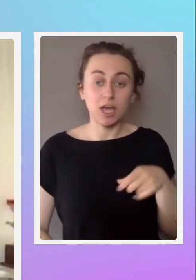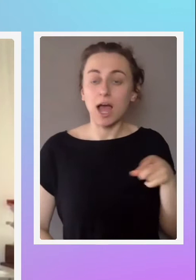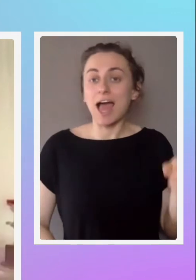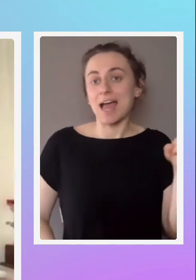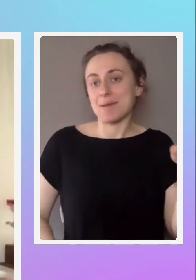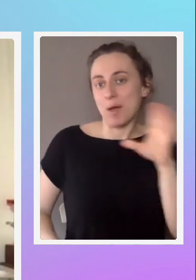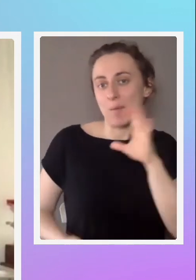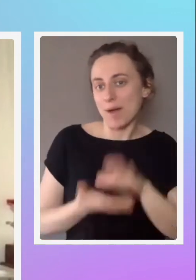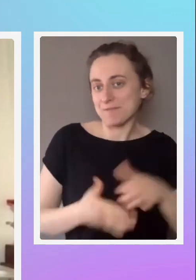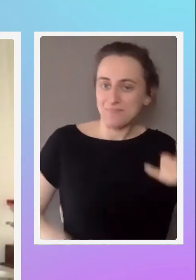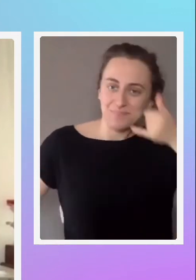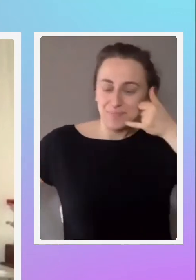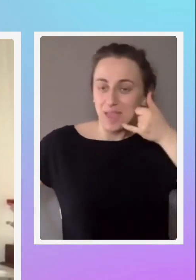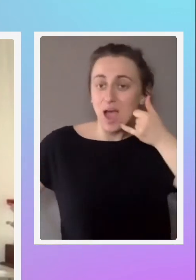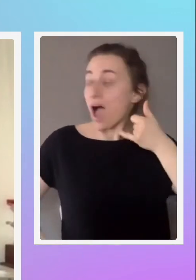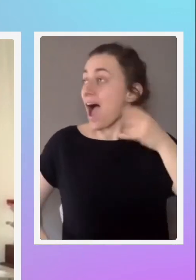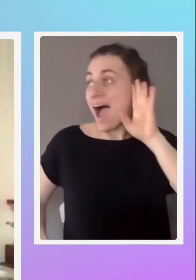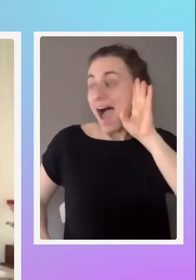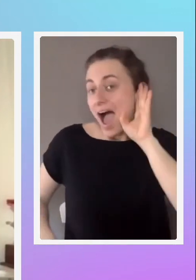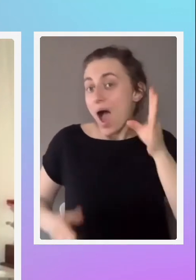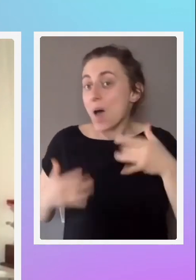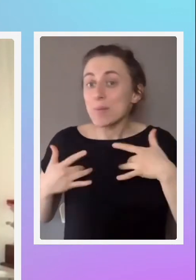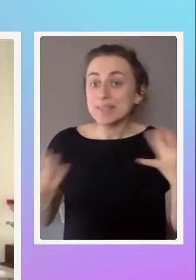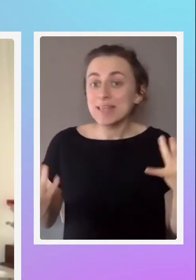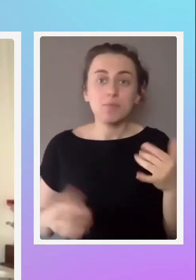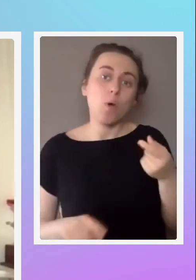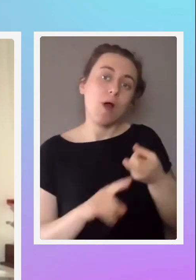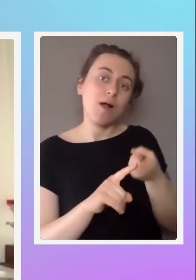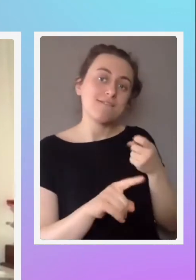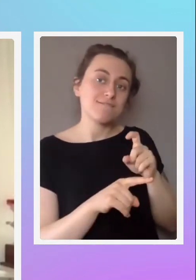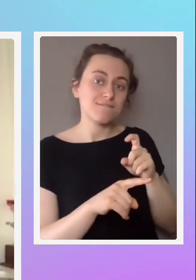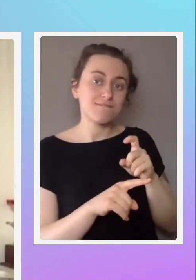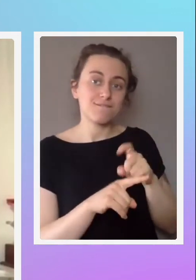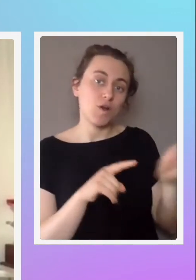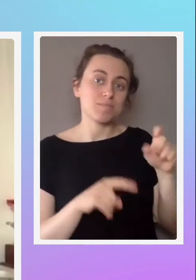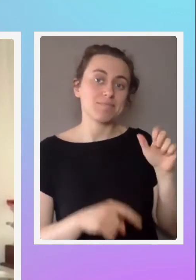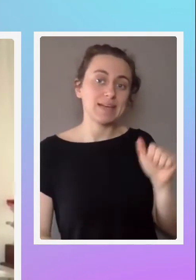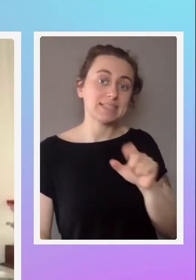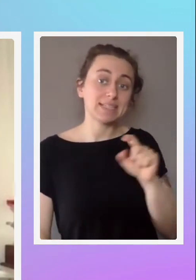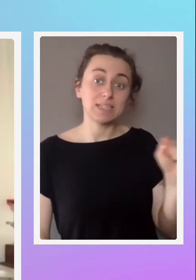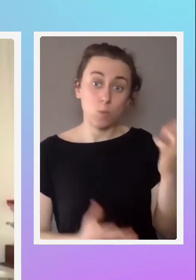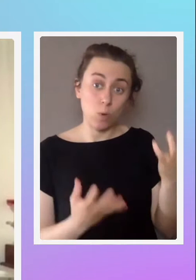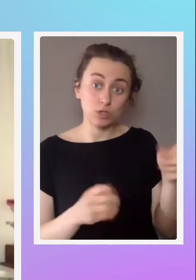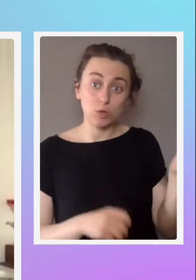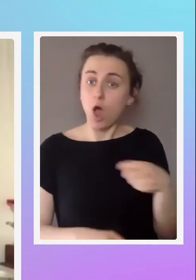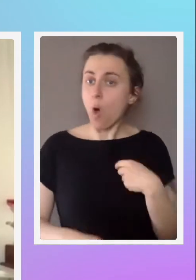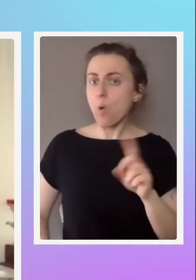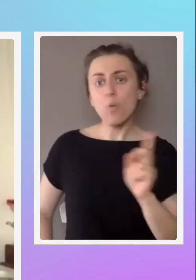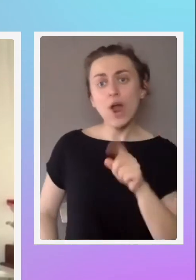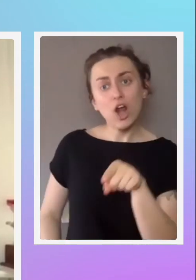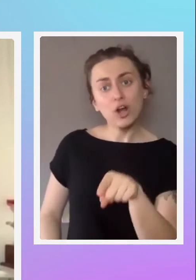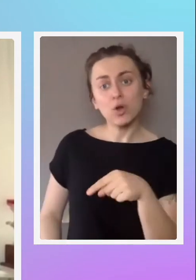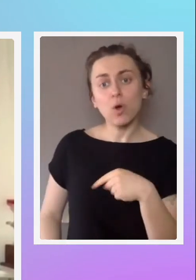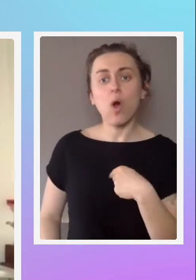And they saying, "well, we're calling from AT&T would you like to switch to our service?" And she says, "Oh, well, where are you?" And they'll say, "Oh, Bengaluru India"